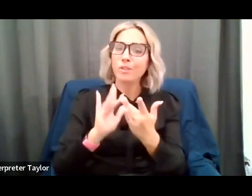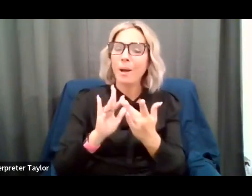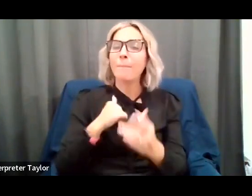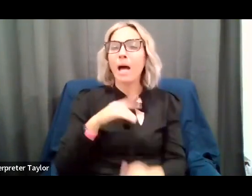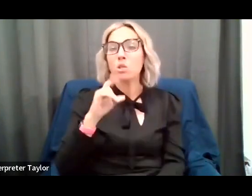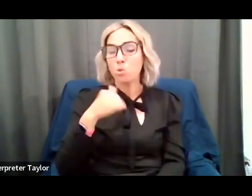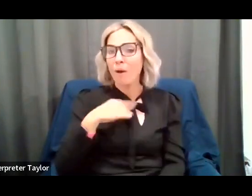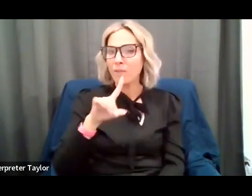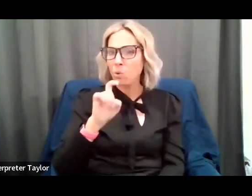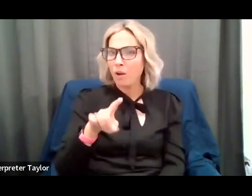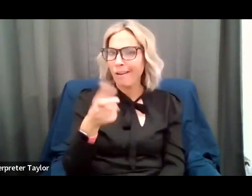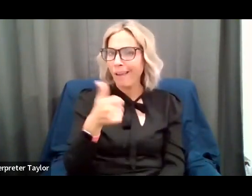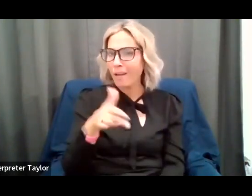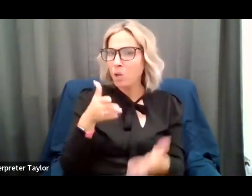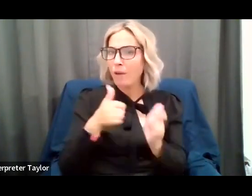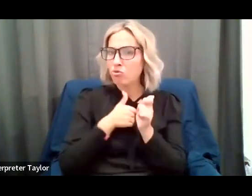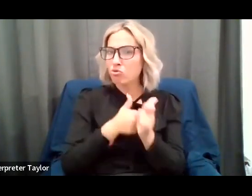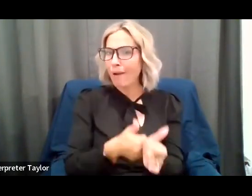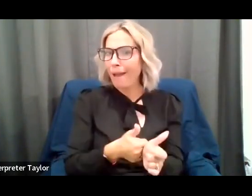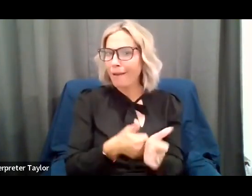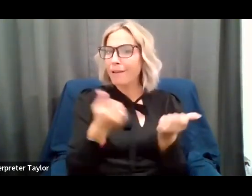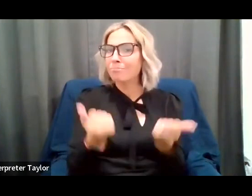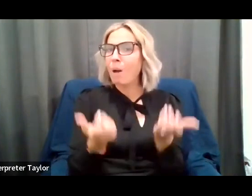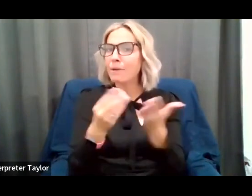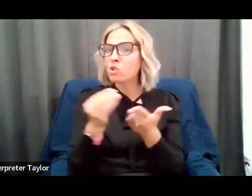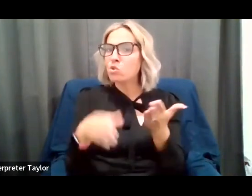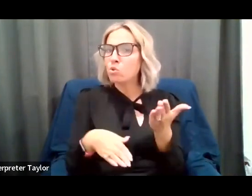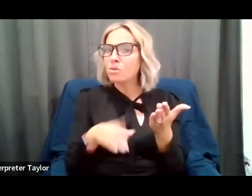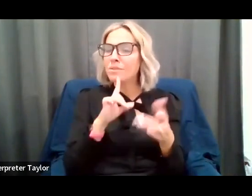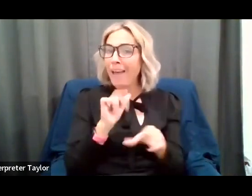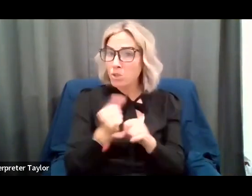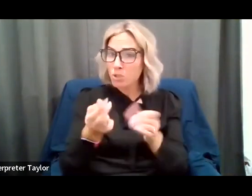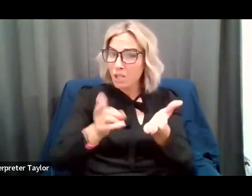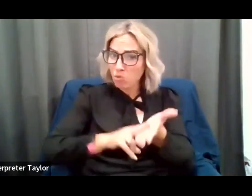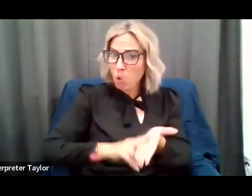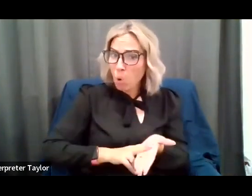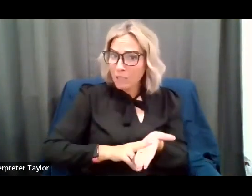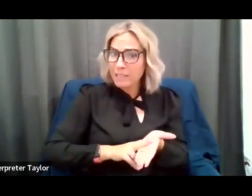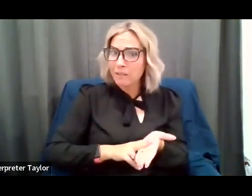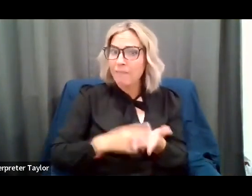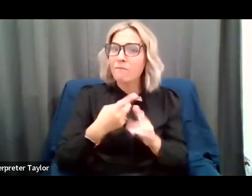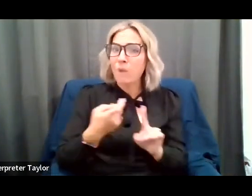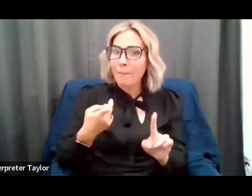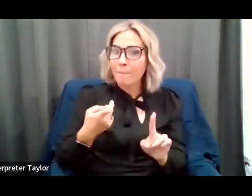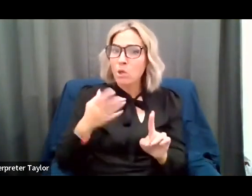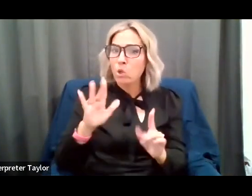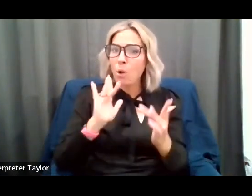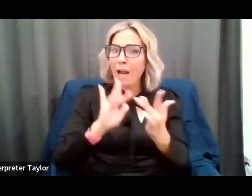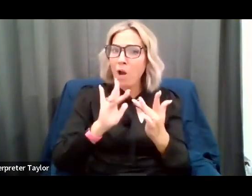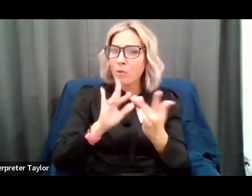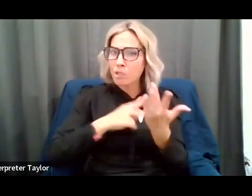Is there any way to track how many students are actually enrolling from your Outreach program.